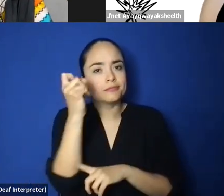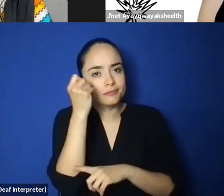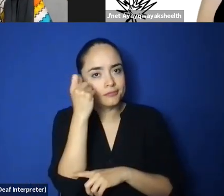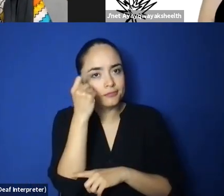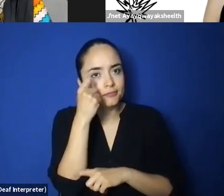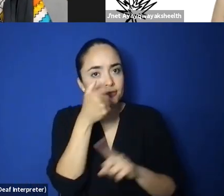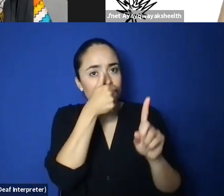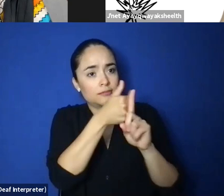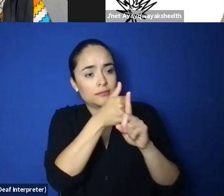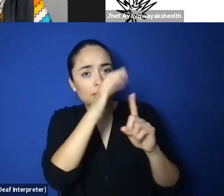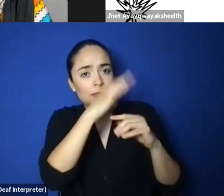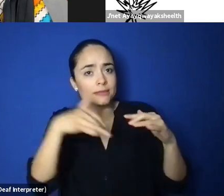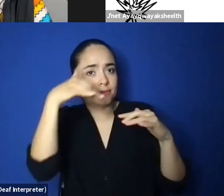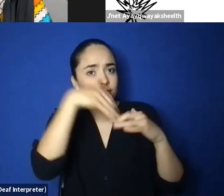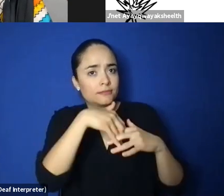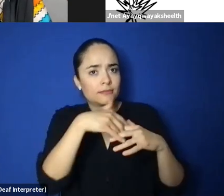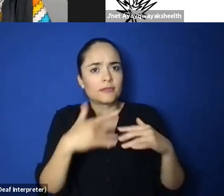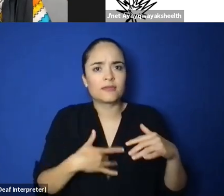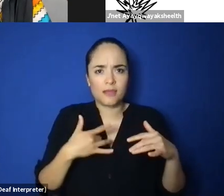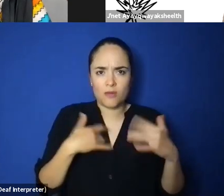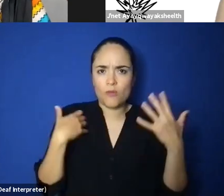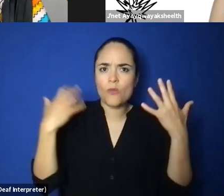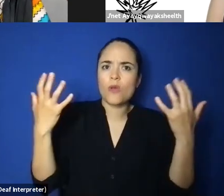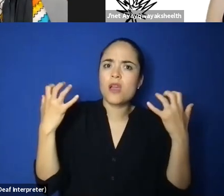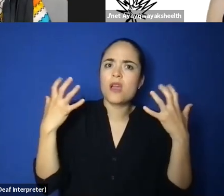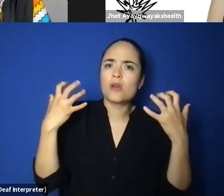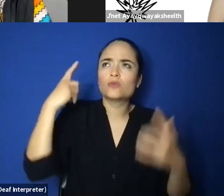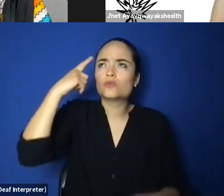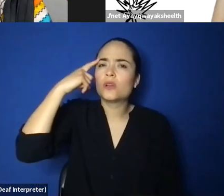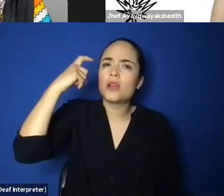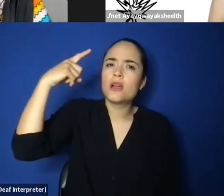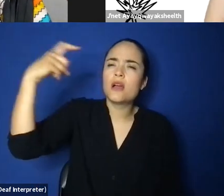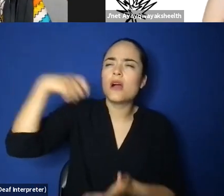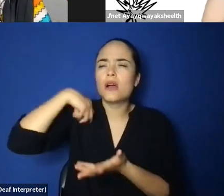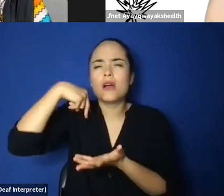calling to you, or if you've had a dream, then, yeah, you would seek permission, and work with